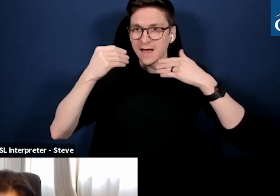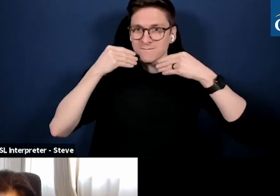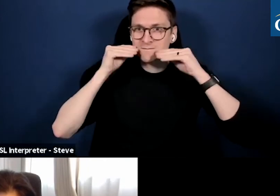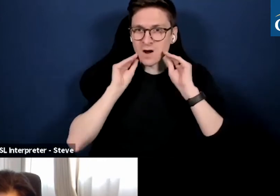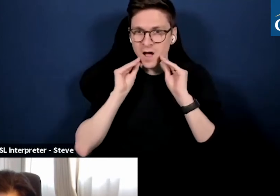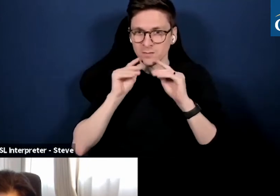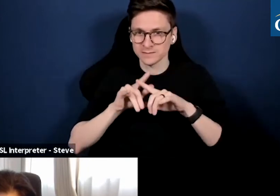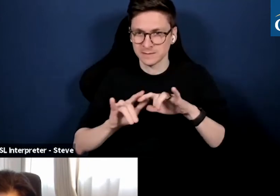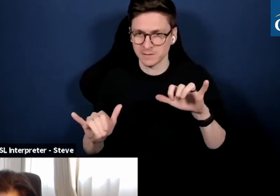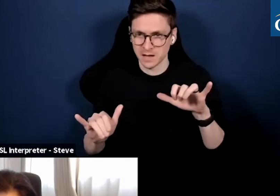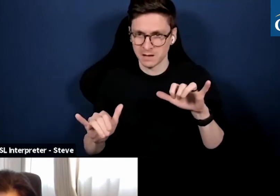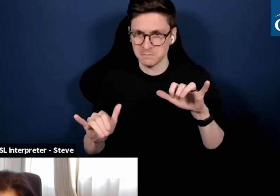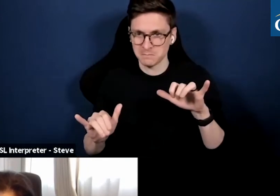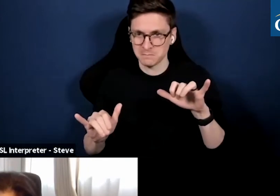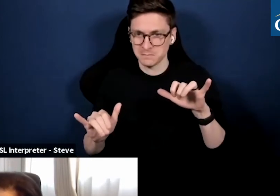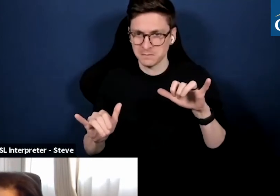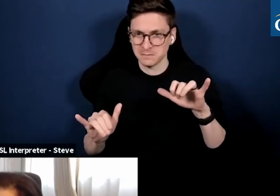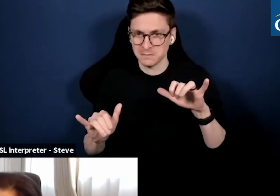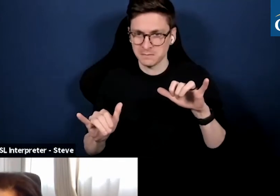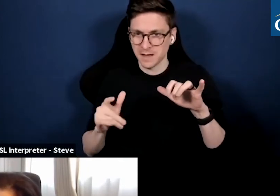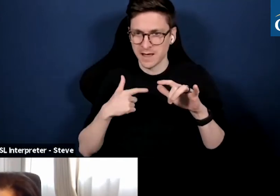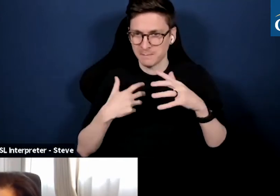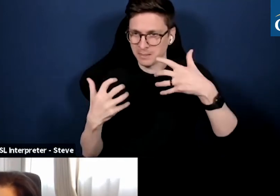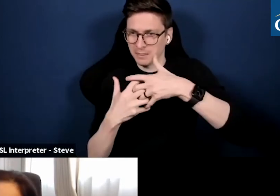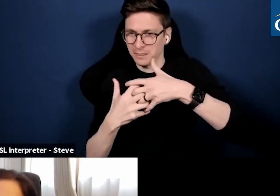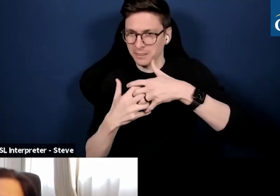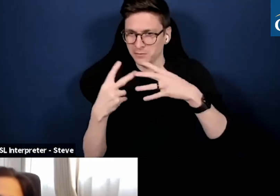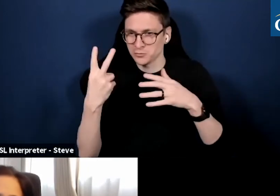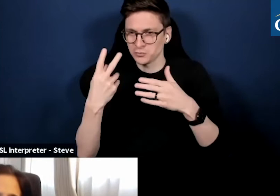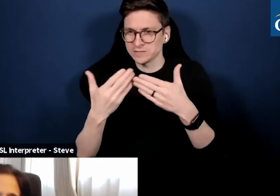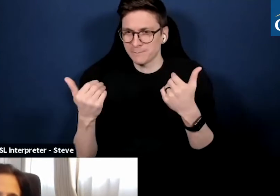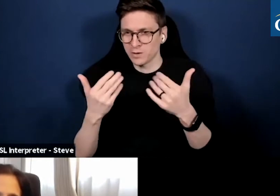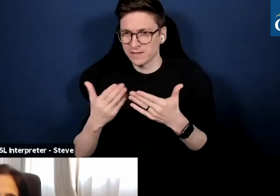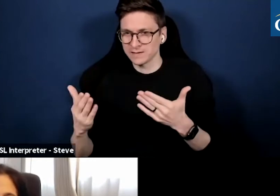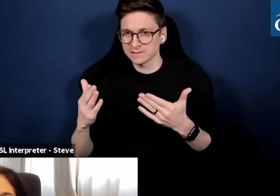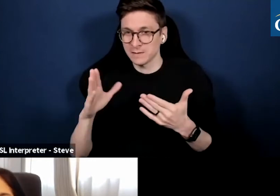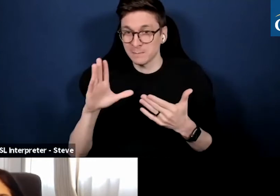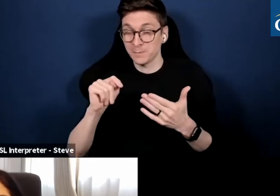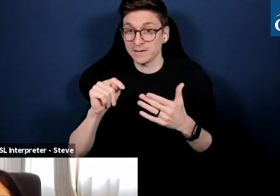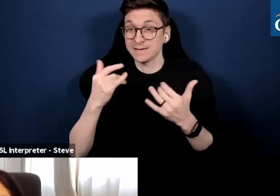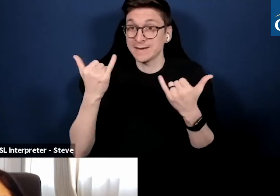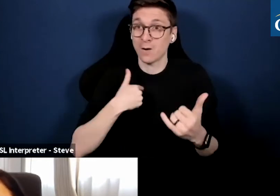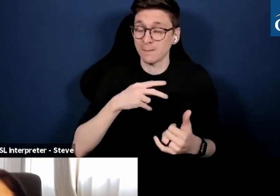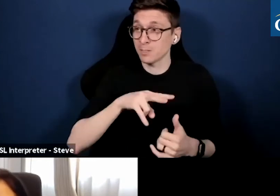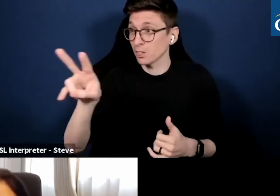and now i'm combining two different things but now i'm looking at something but now i'm speaking we